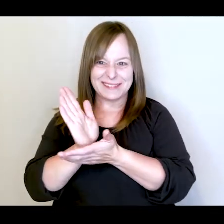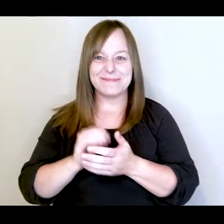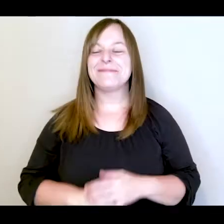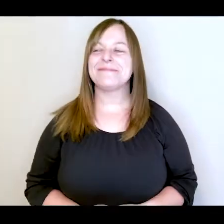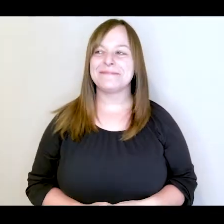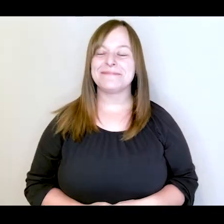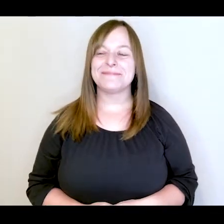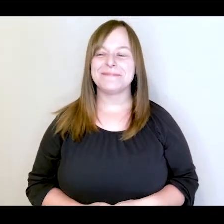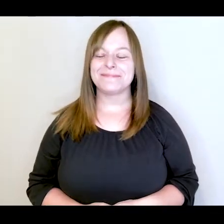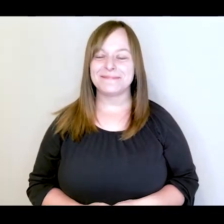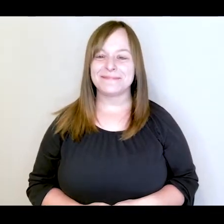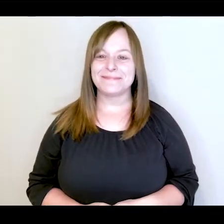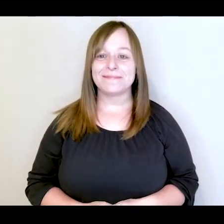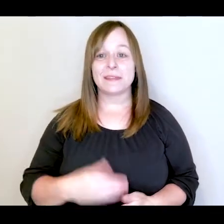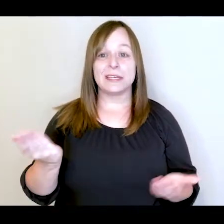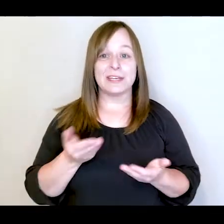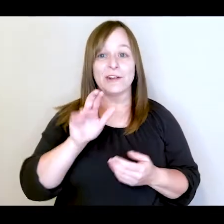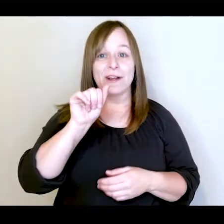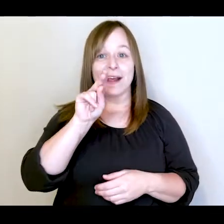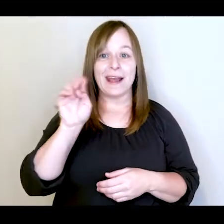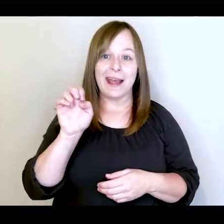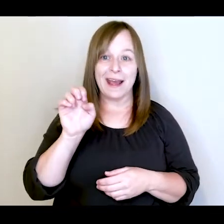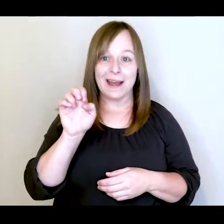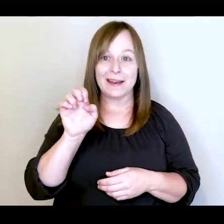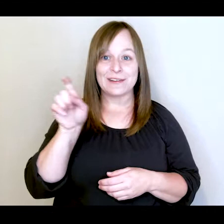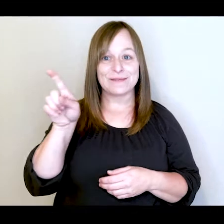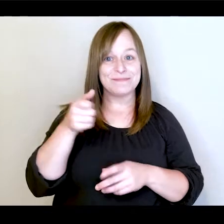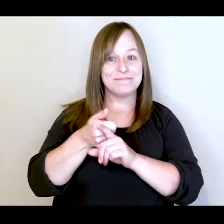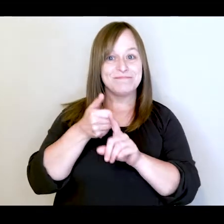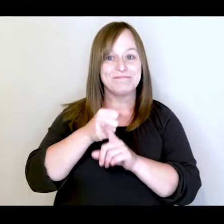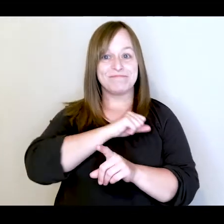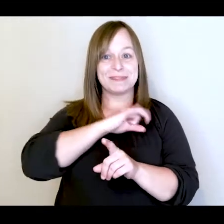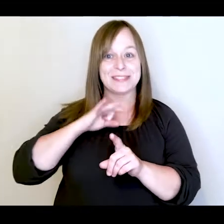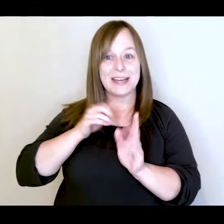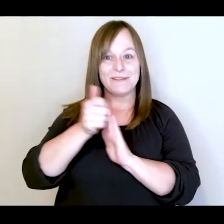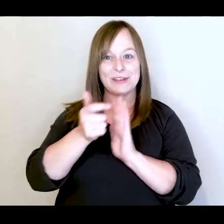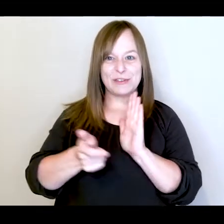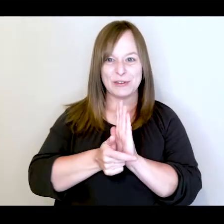Today we have Ann Kelsey, staff attorney at DRNY. She's here to discuss nursing home